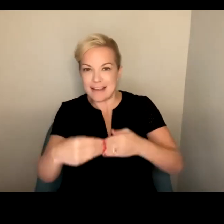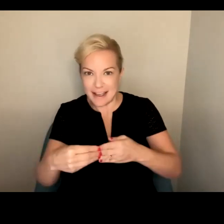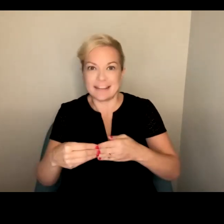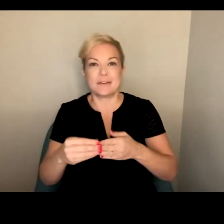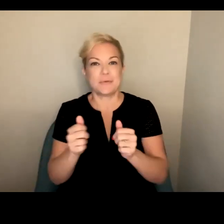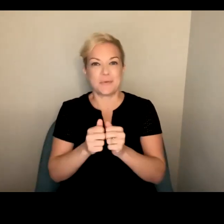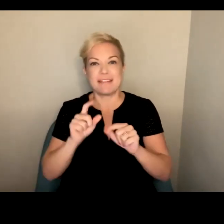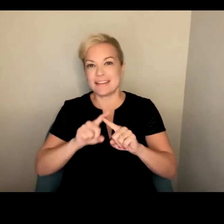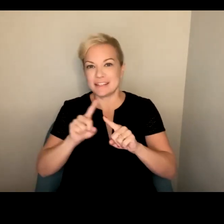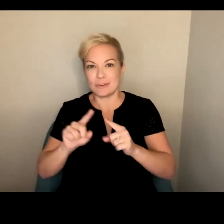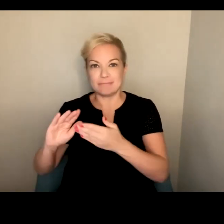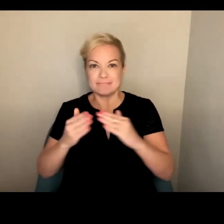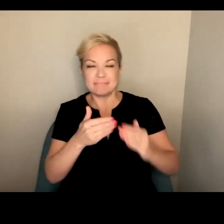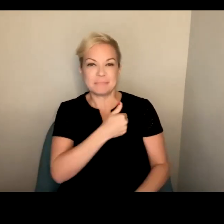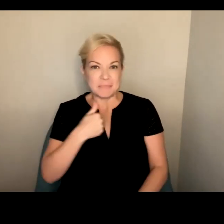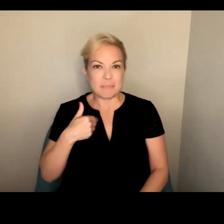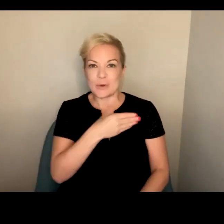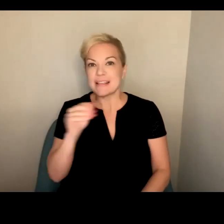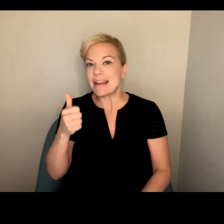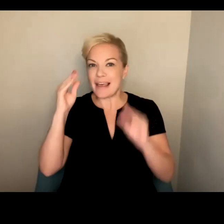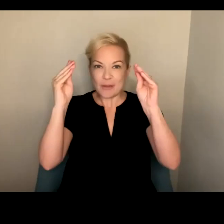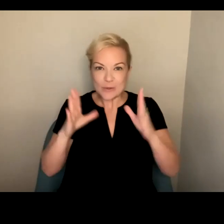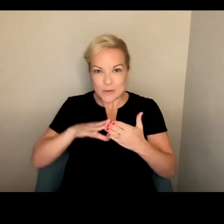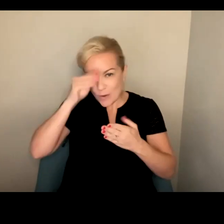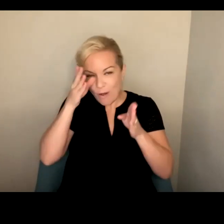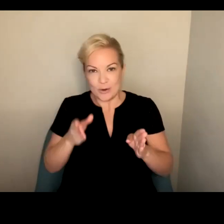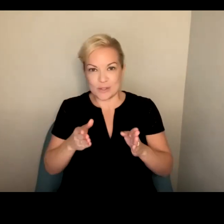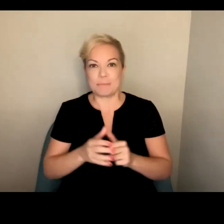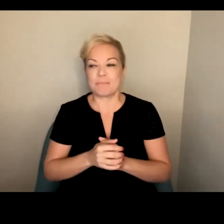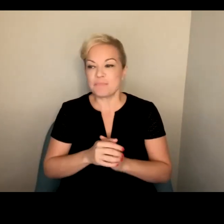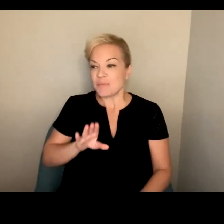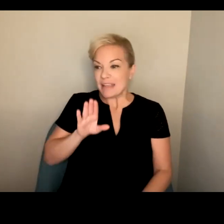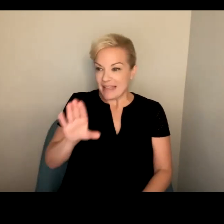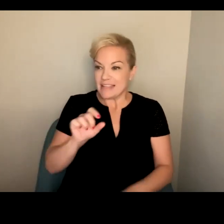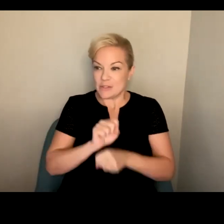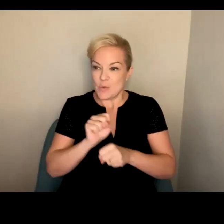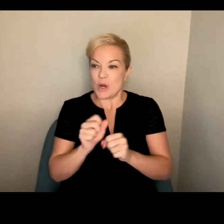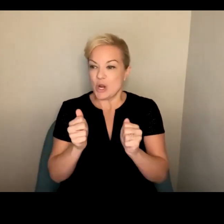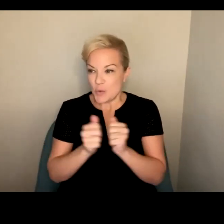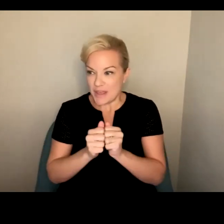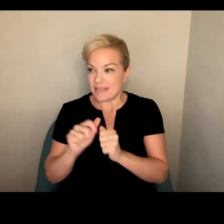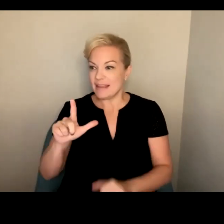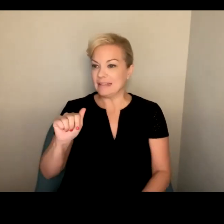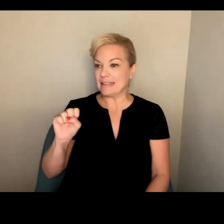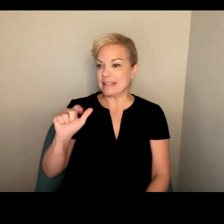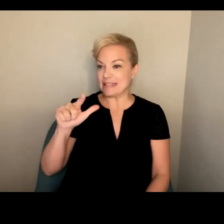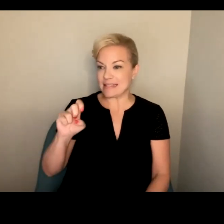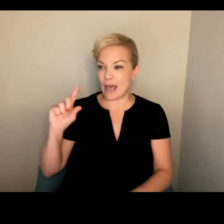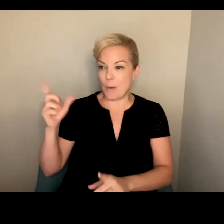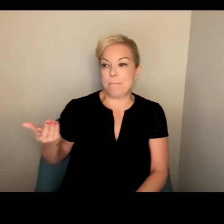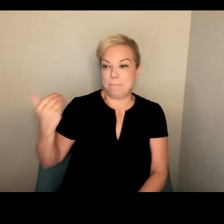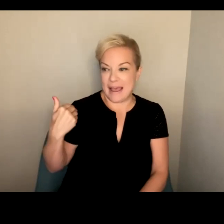as witnessed in his co-authored article "LaSalle and Seneca Creation, 1678." White is currently